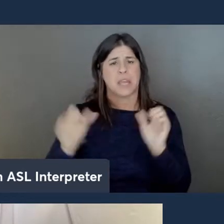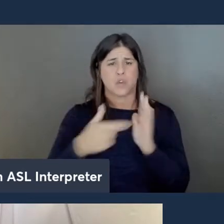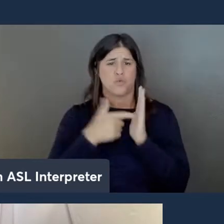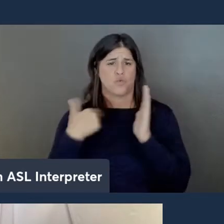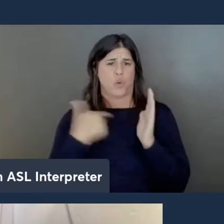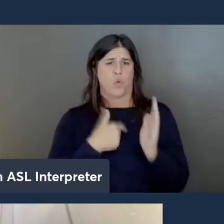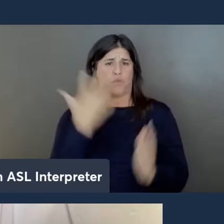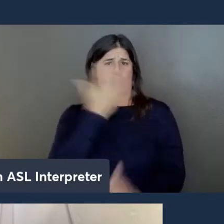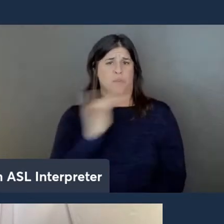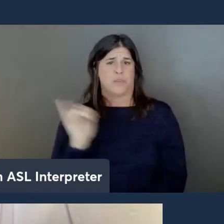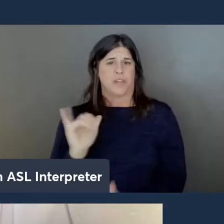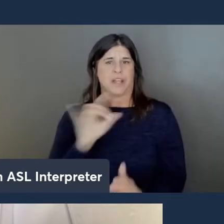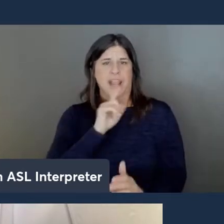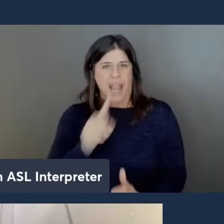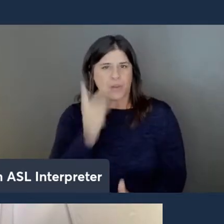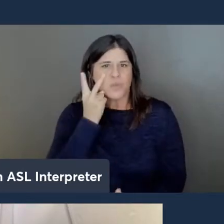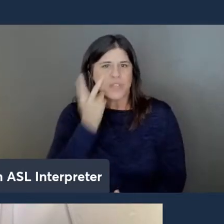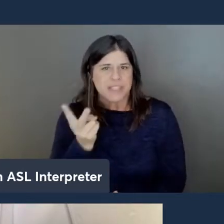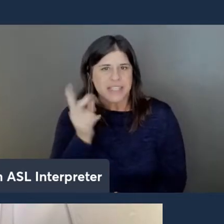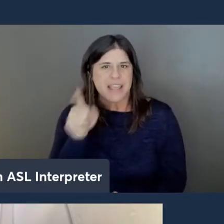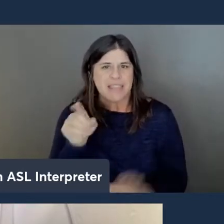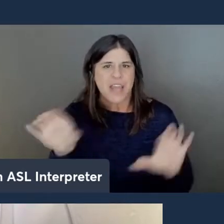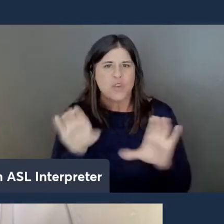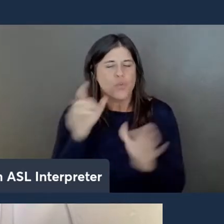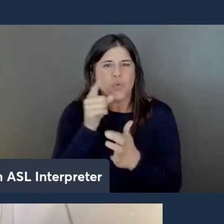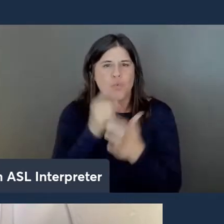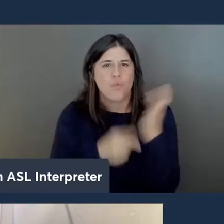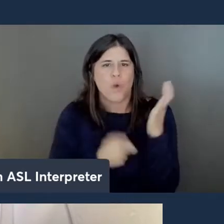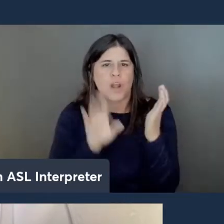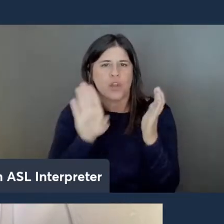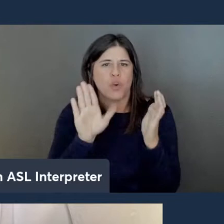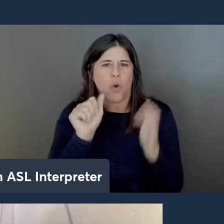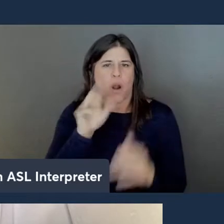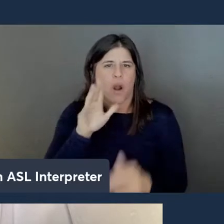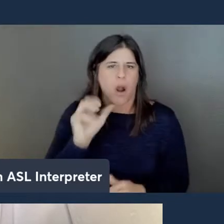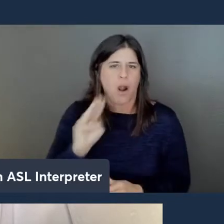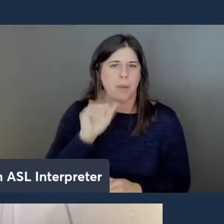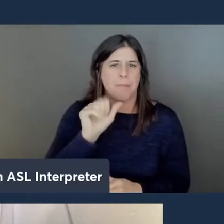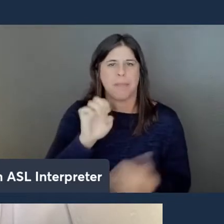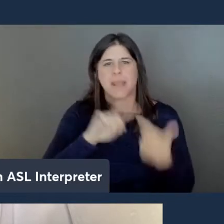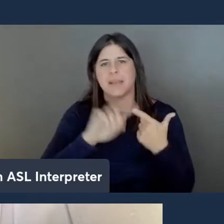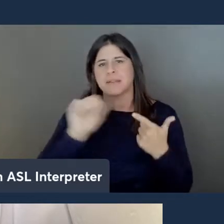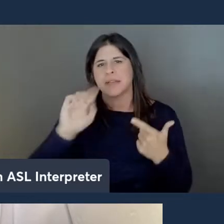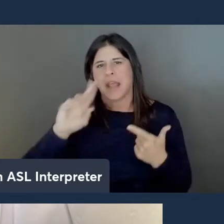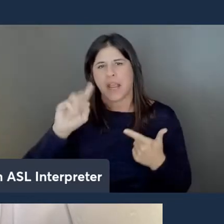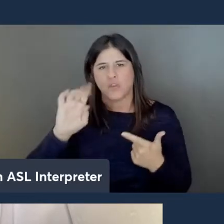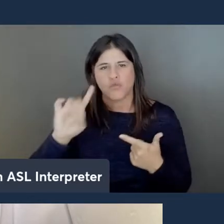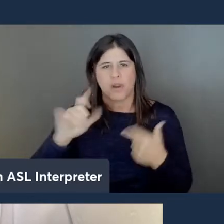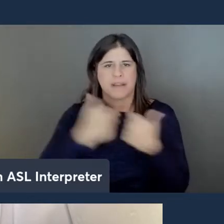actually seeing this do with your ARM-based Android games and all that kind of stuff. Before we get into that,